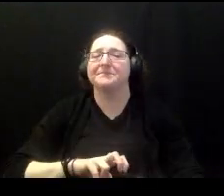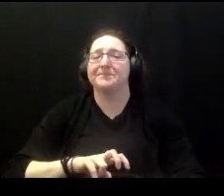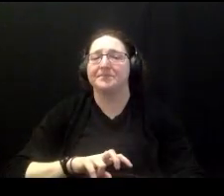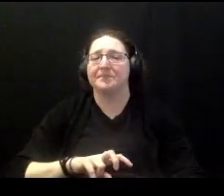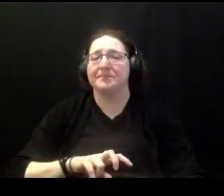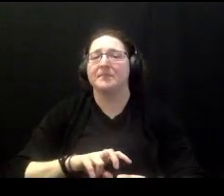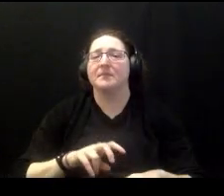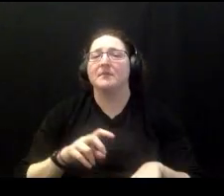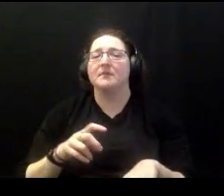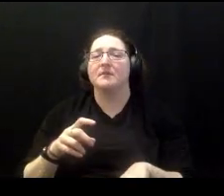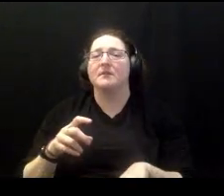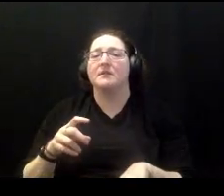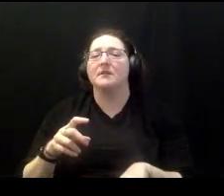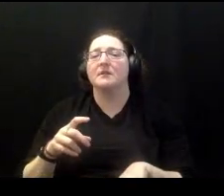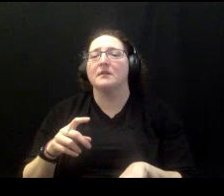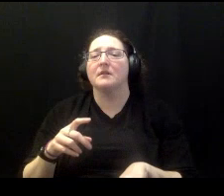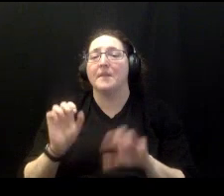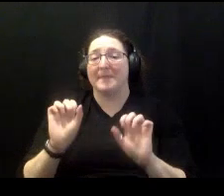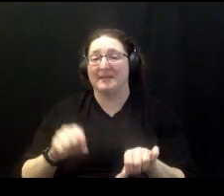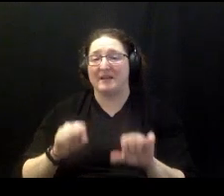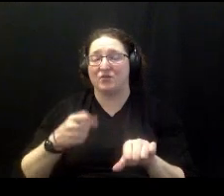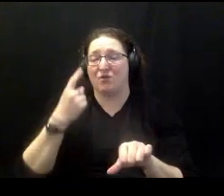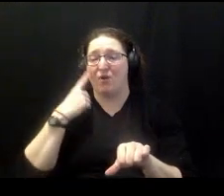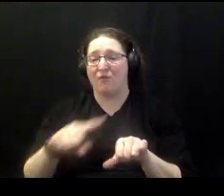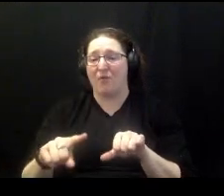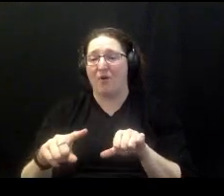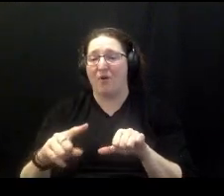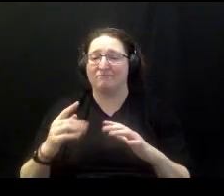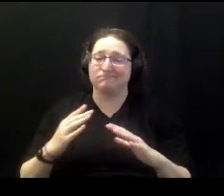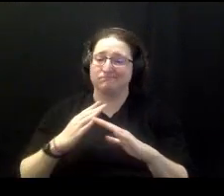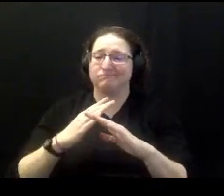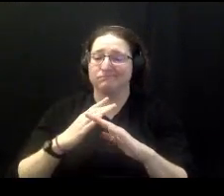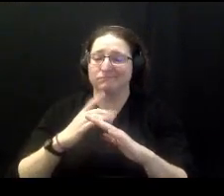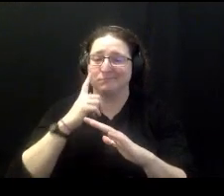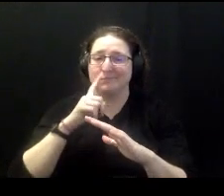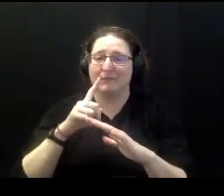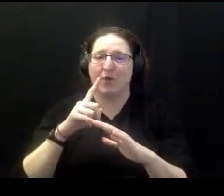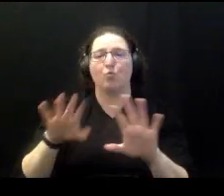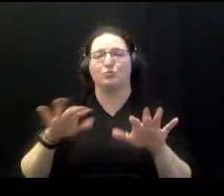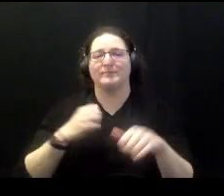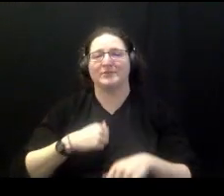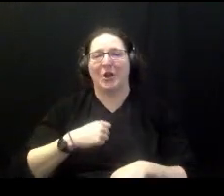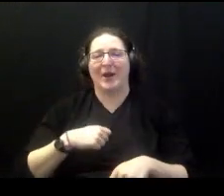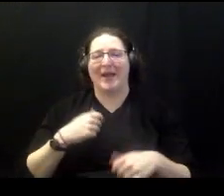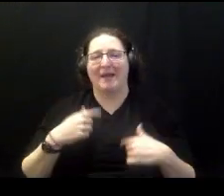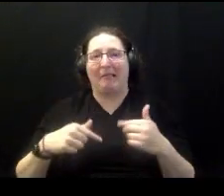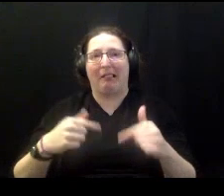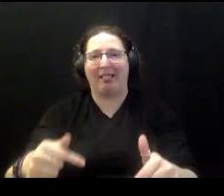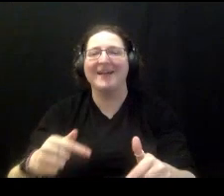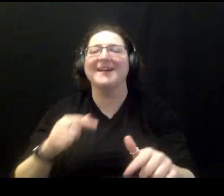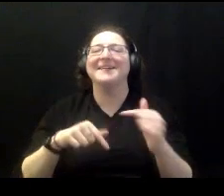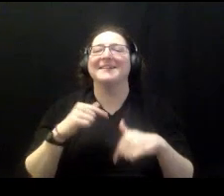to compromise structures and supports related to